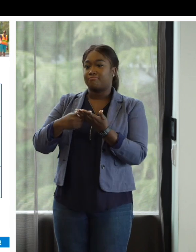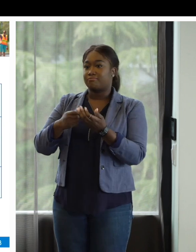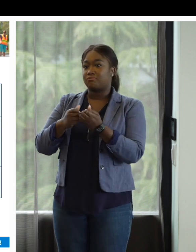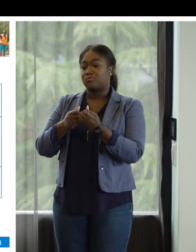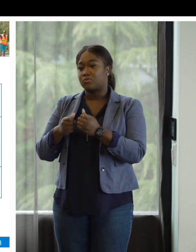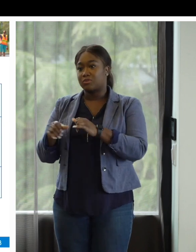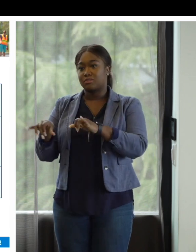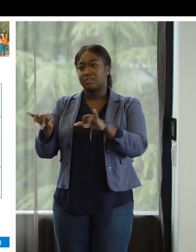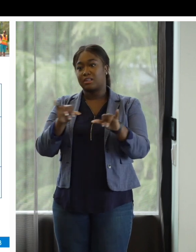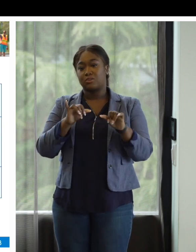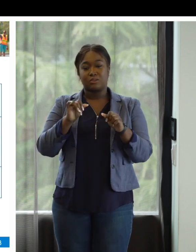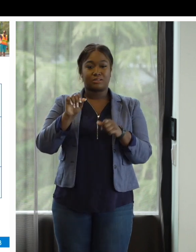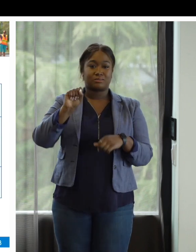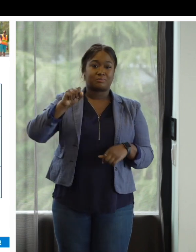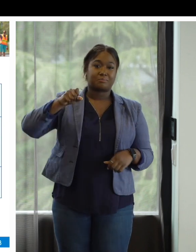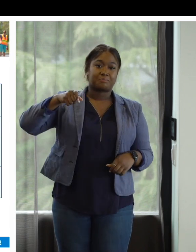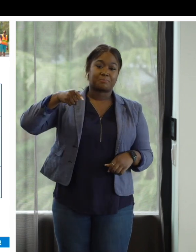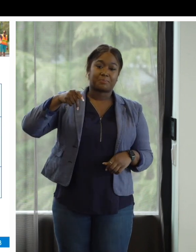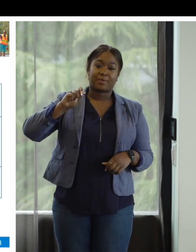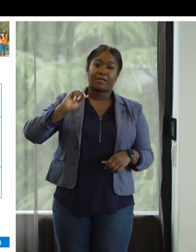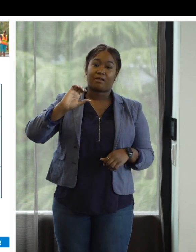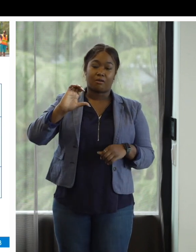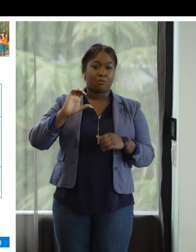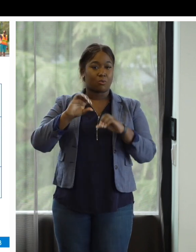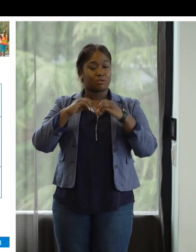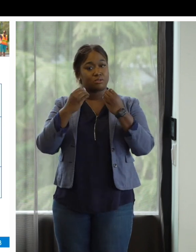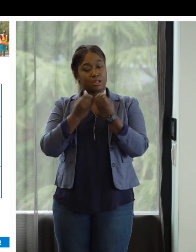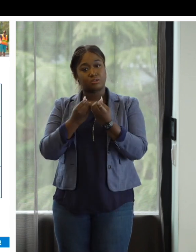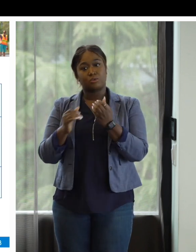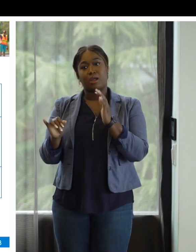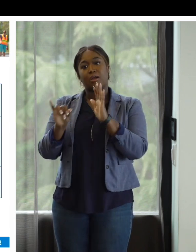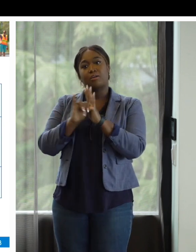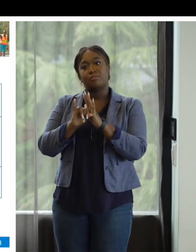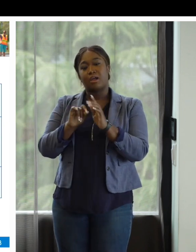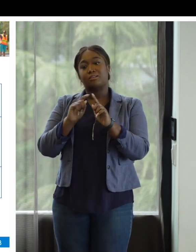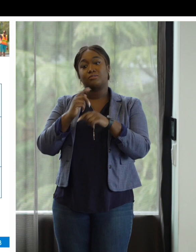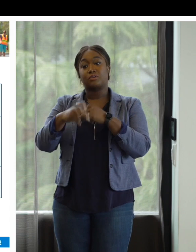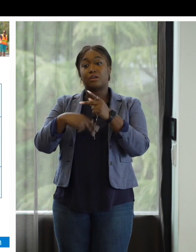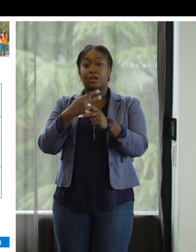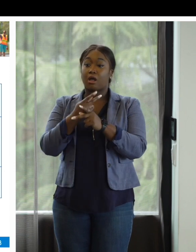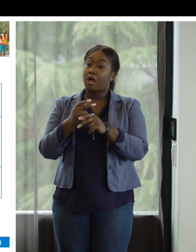organizations to identify any kind of opportunities for harmonizing